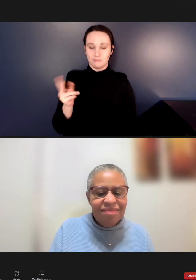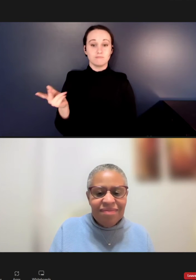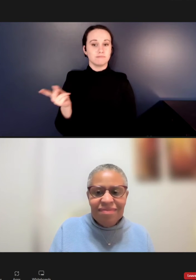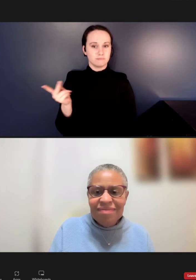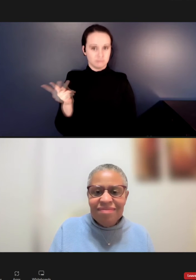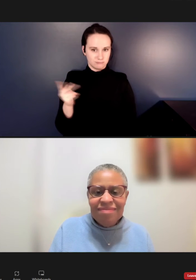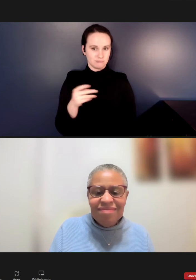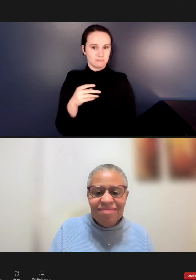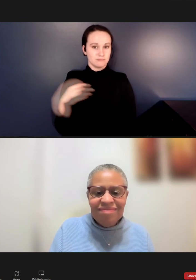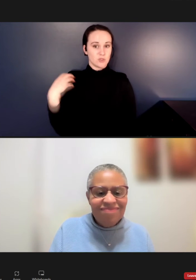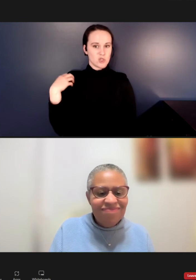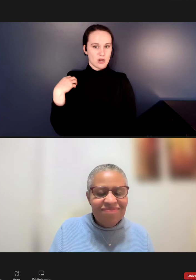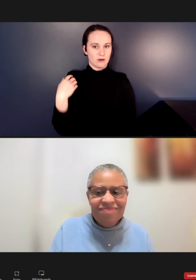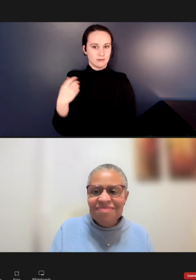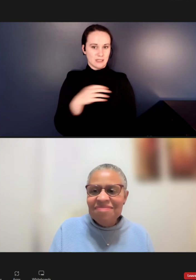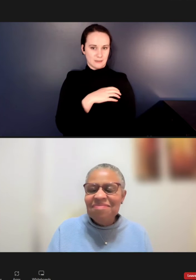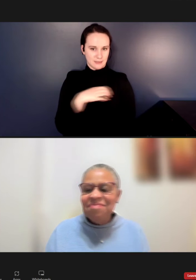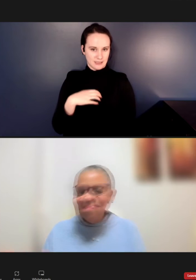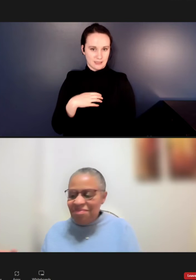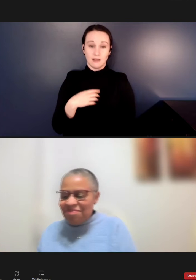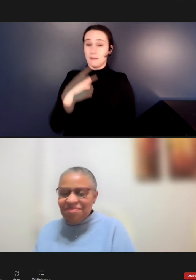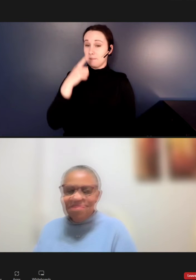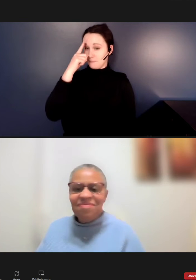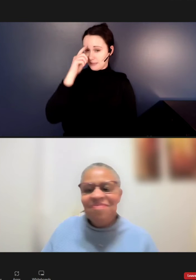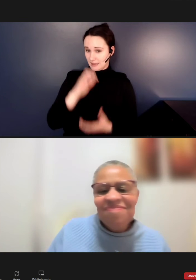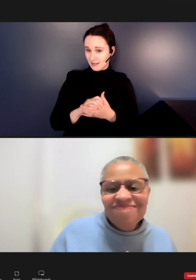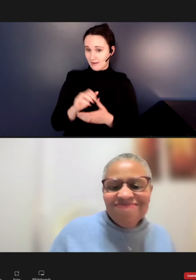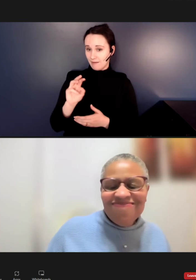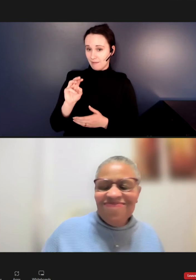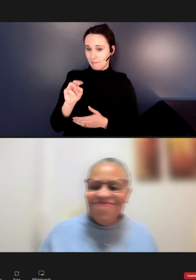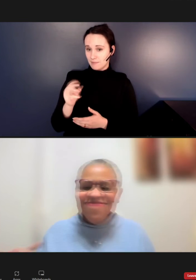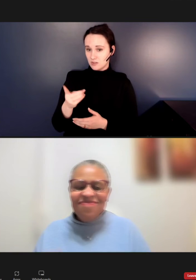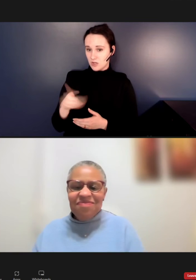believe Dr. Mullen is going to present. And then Bob's also going to be on to